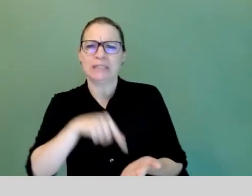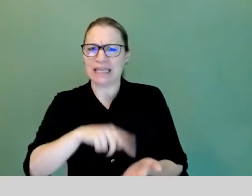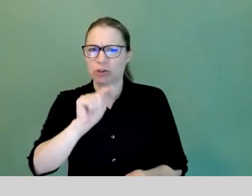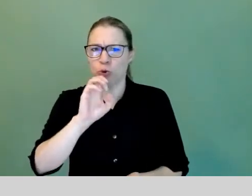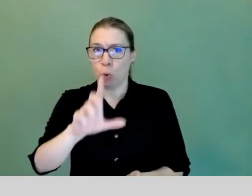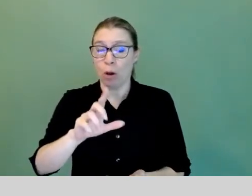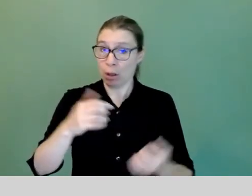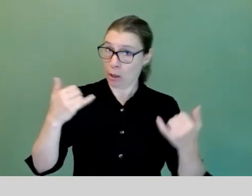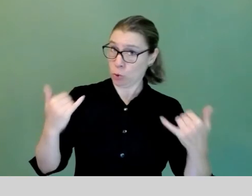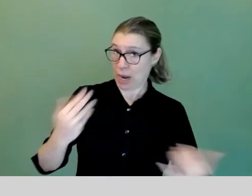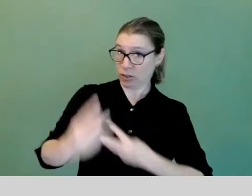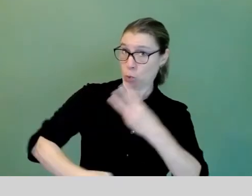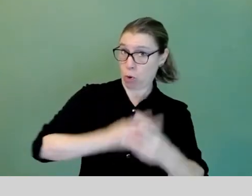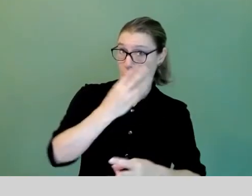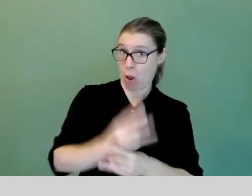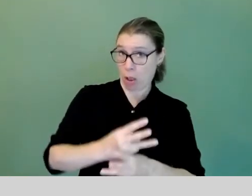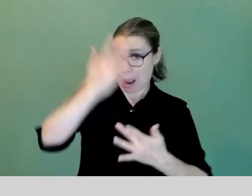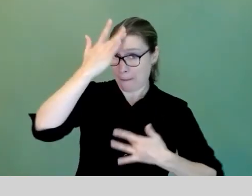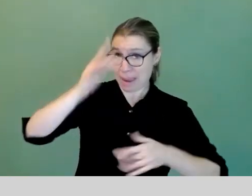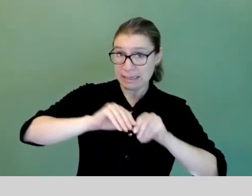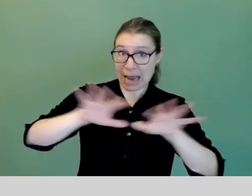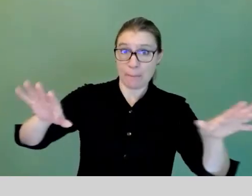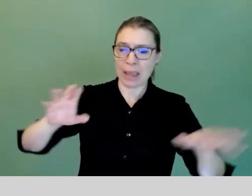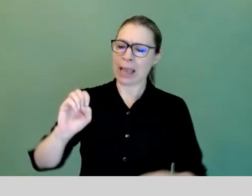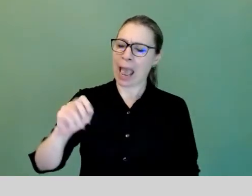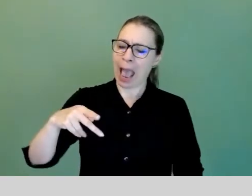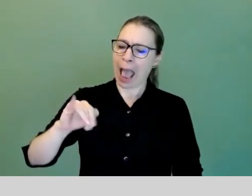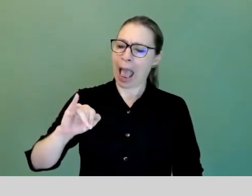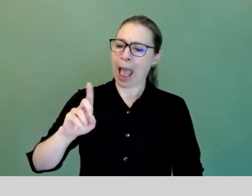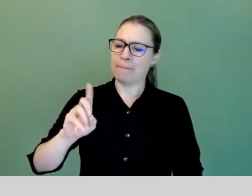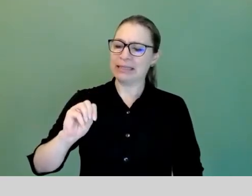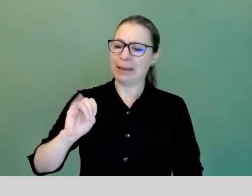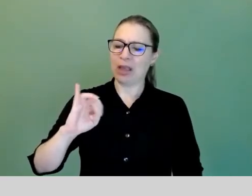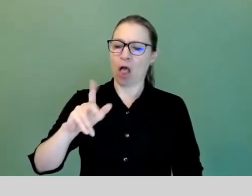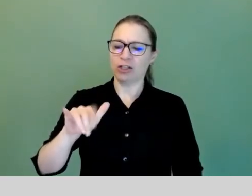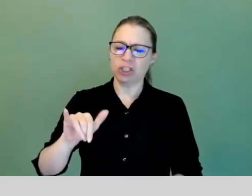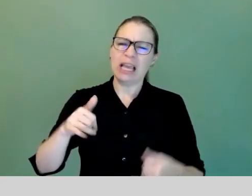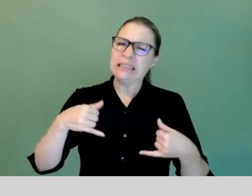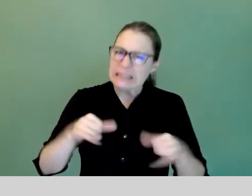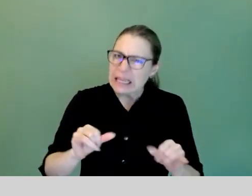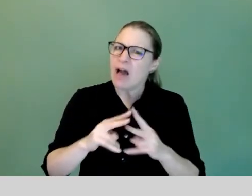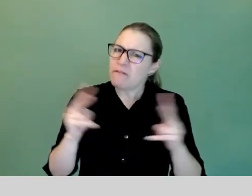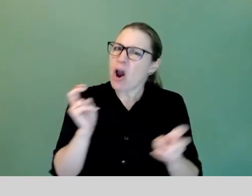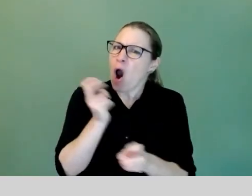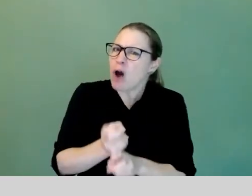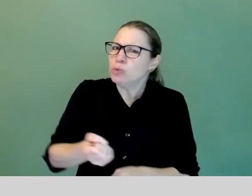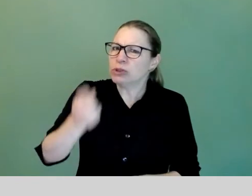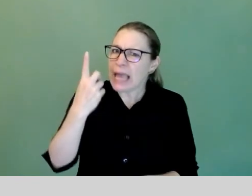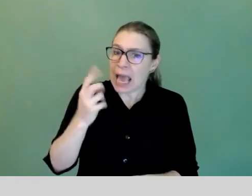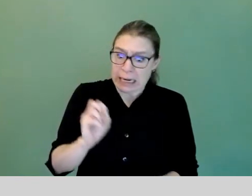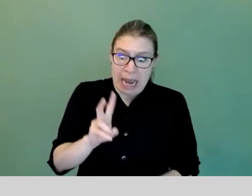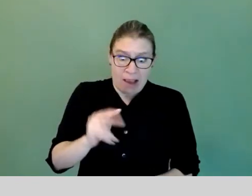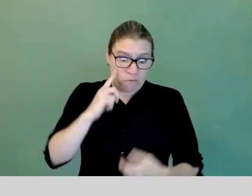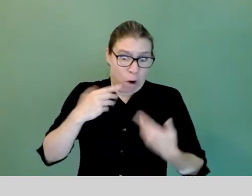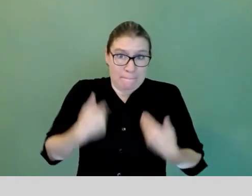Even in the pandemic world that we are currently living in, epidemiology is really difficult to understand,